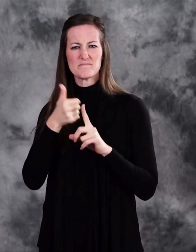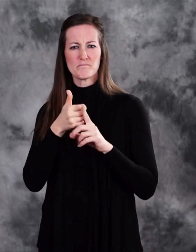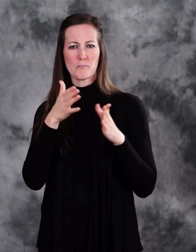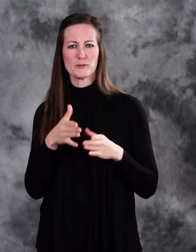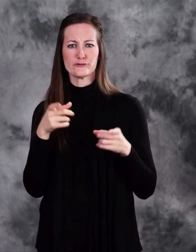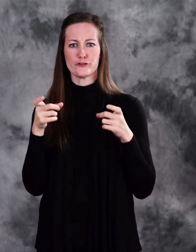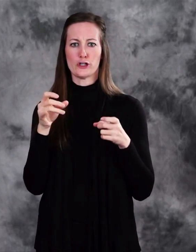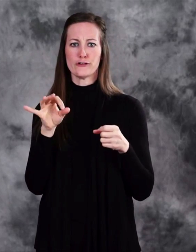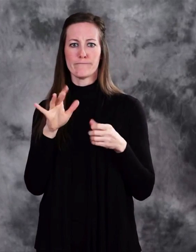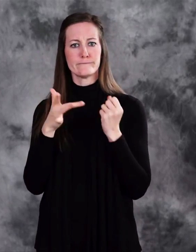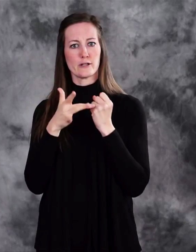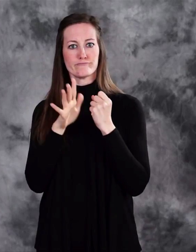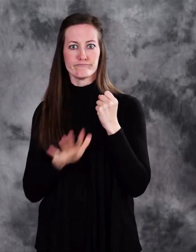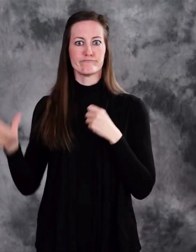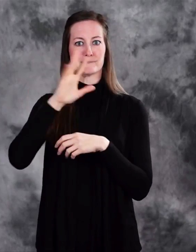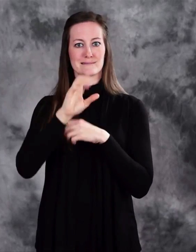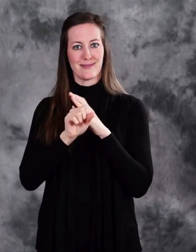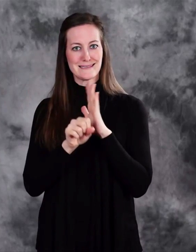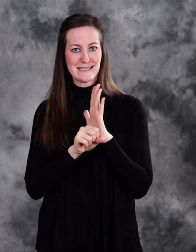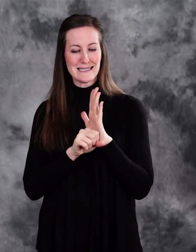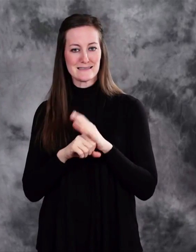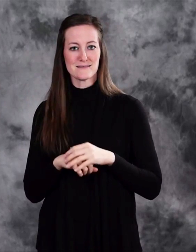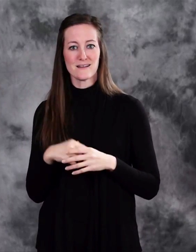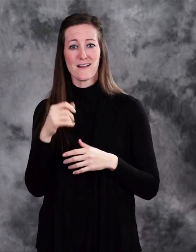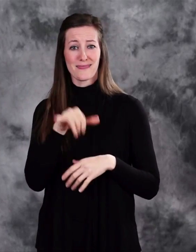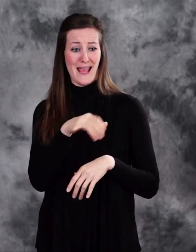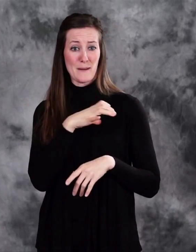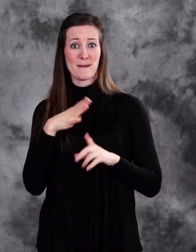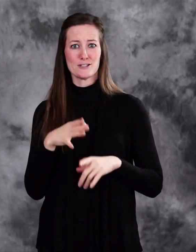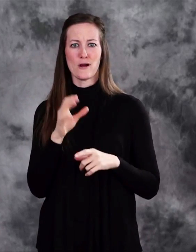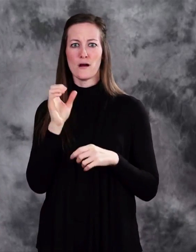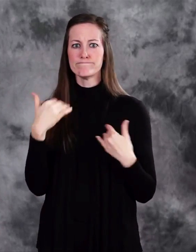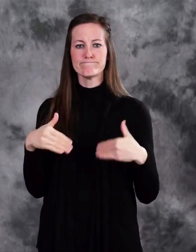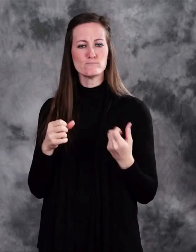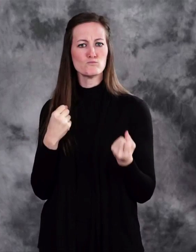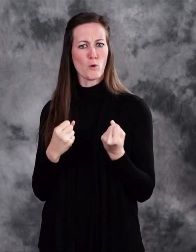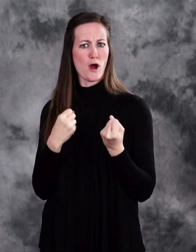who is in charge of all technology with the state. The Commissioner now strongly supports